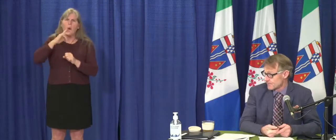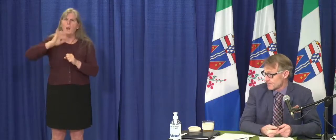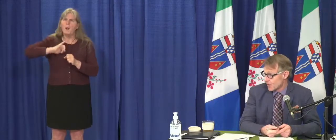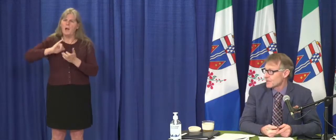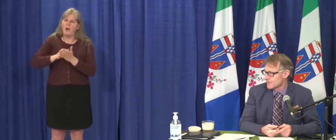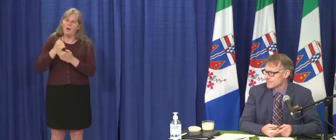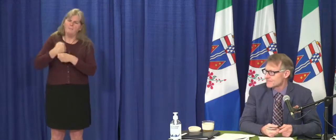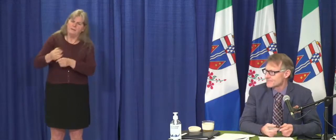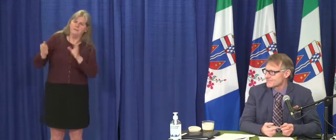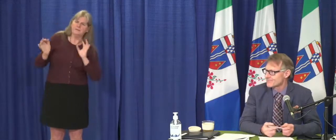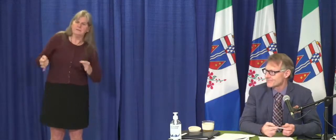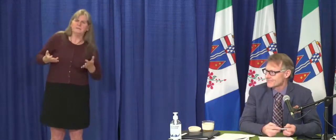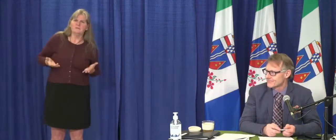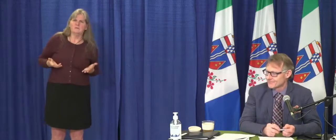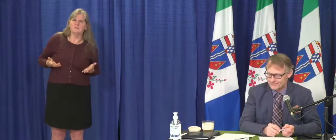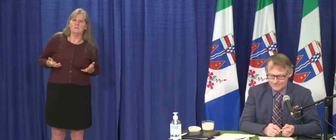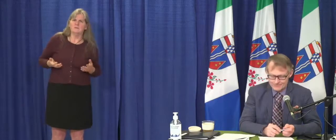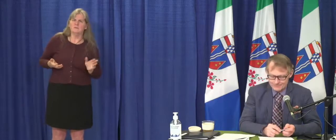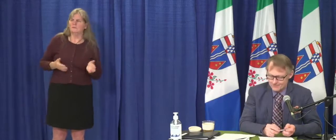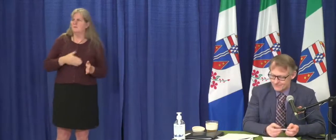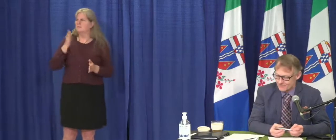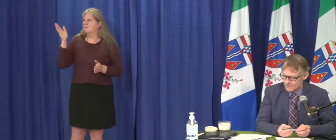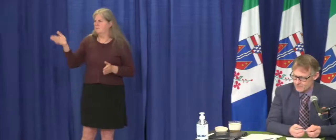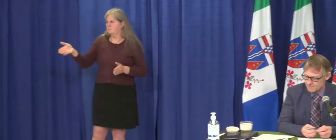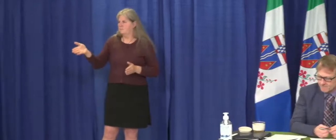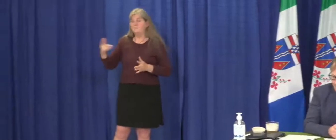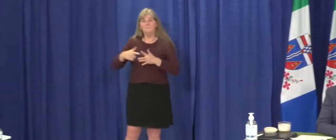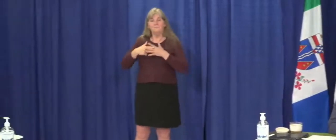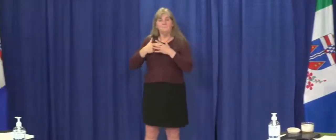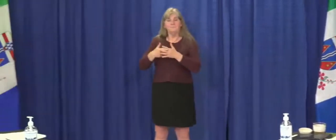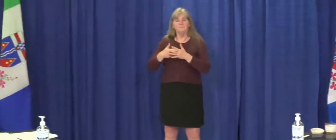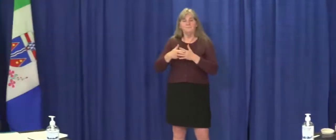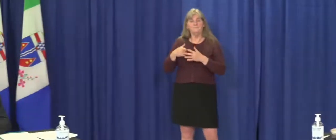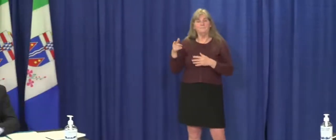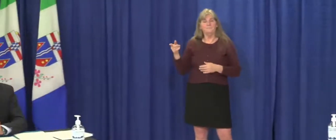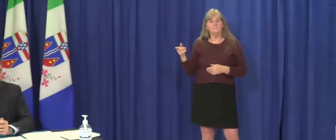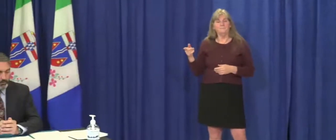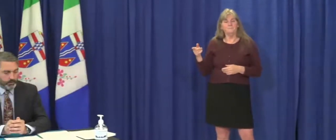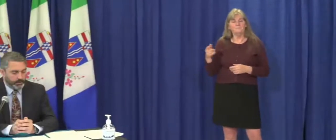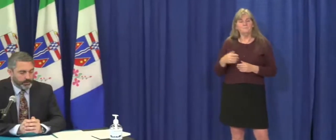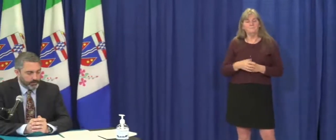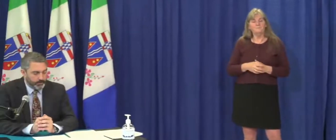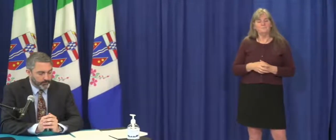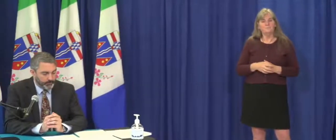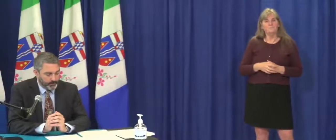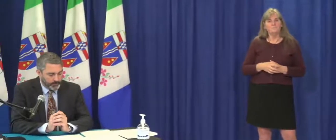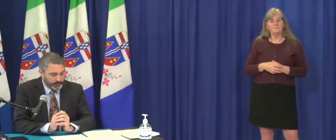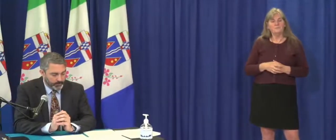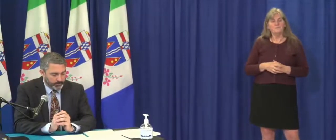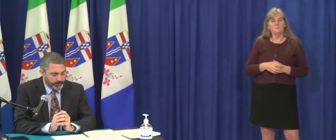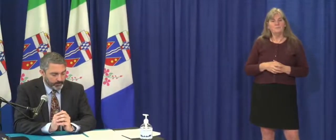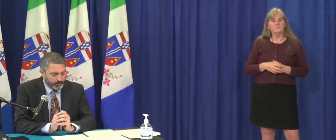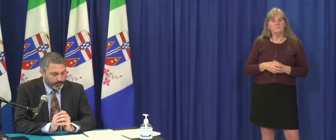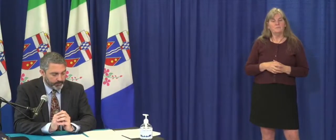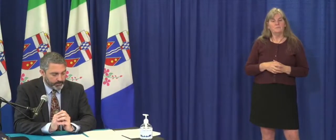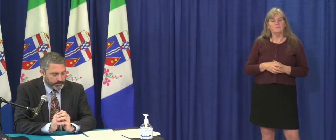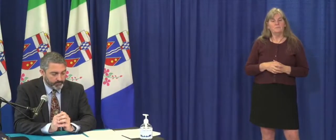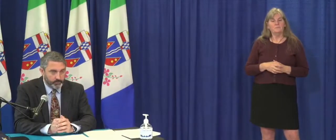detail. With the ending of the civil